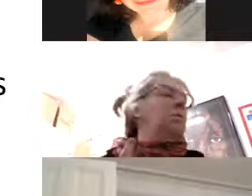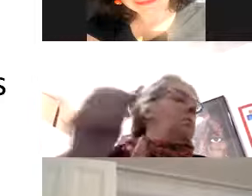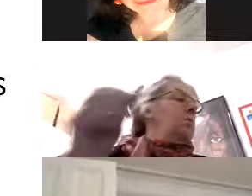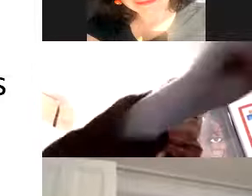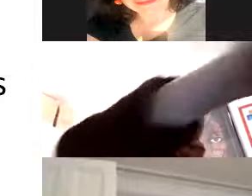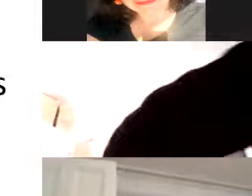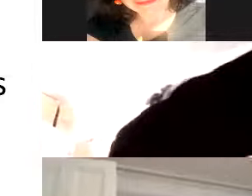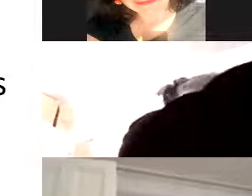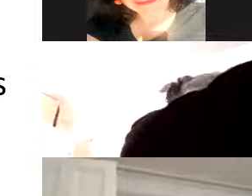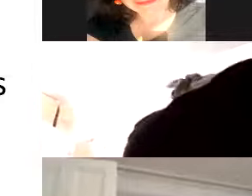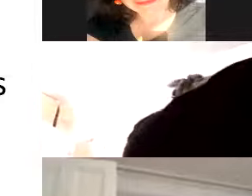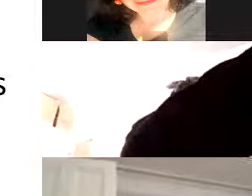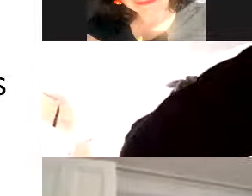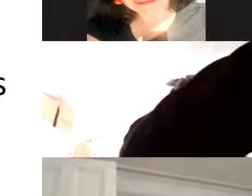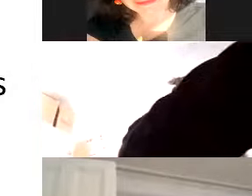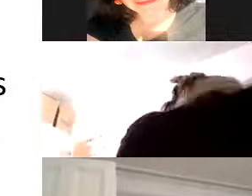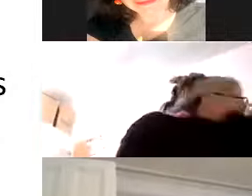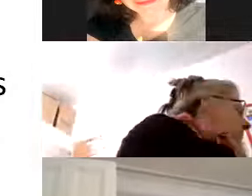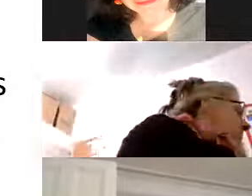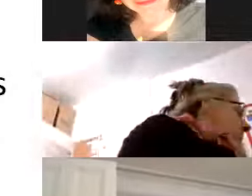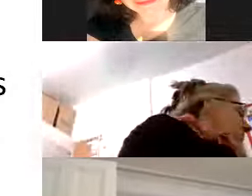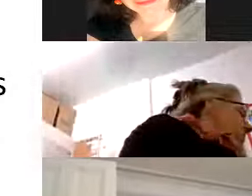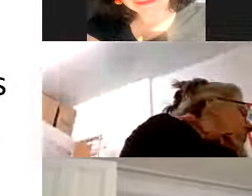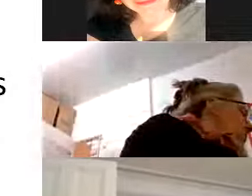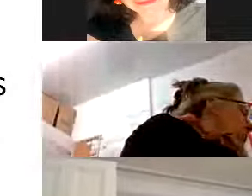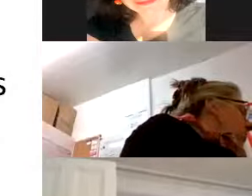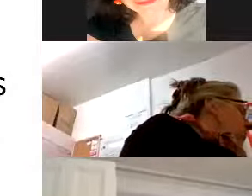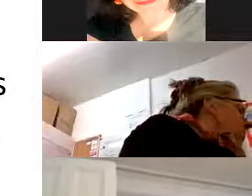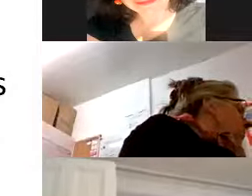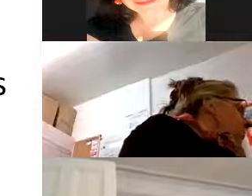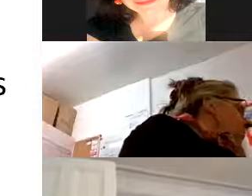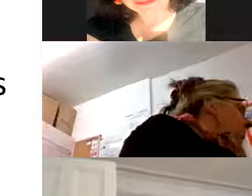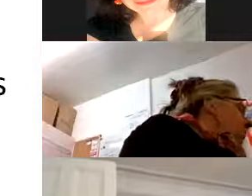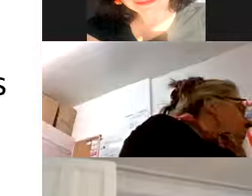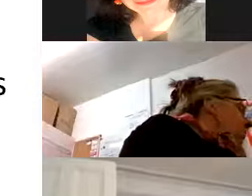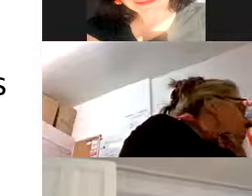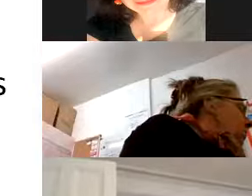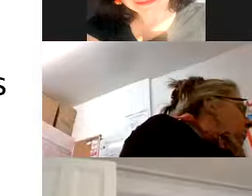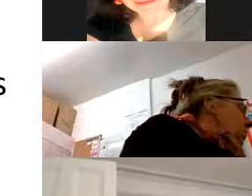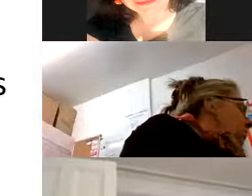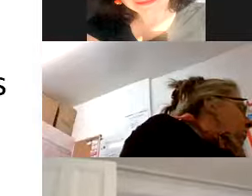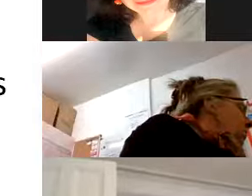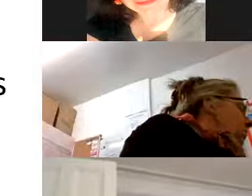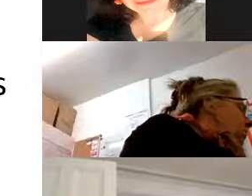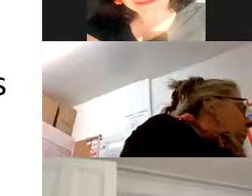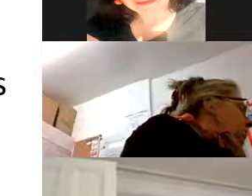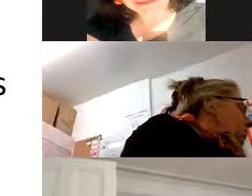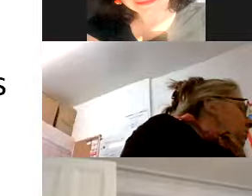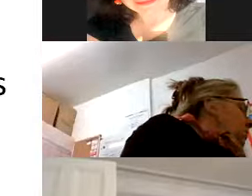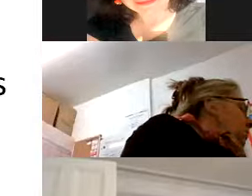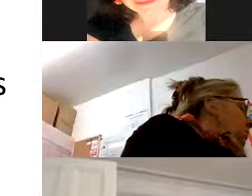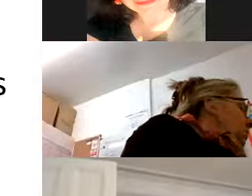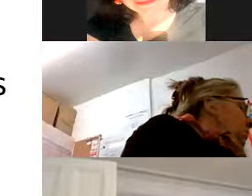and the interventions happened so that so the film would be quite dardos it'll be quite